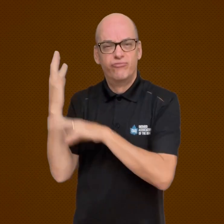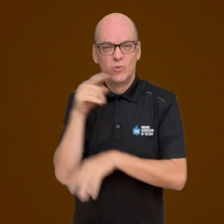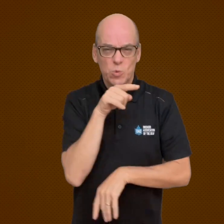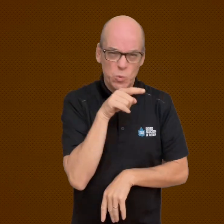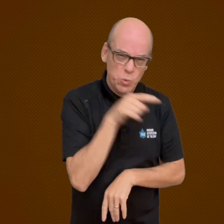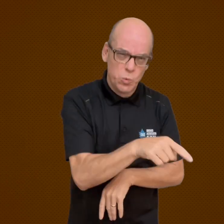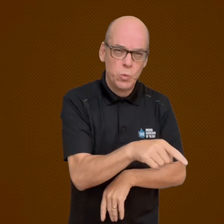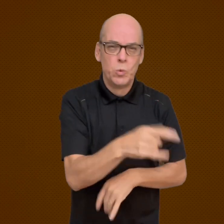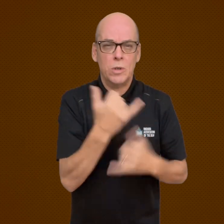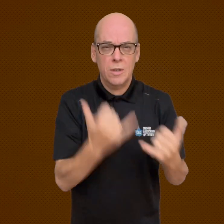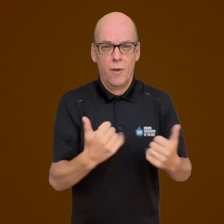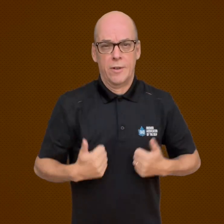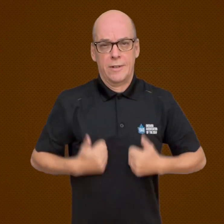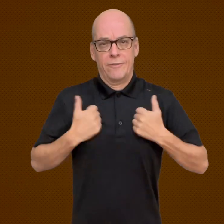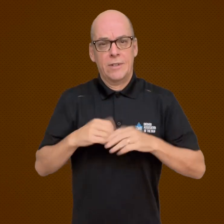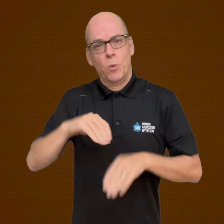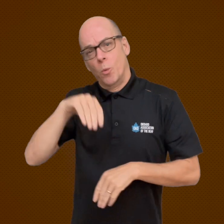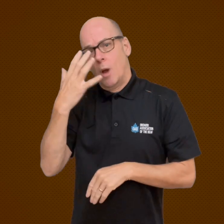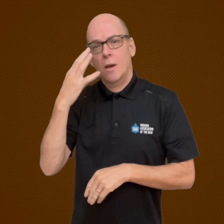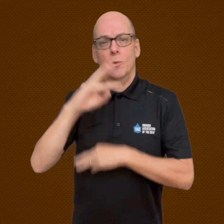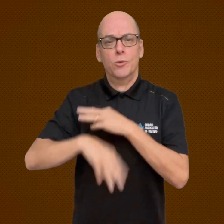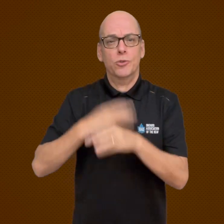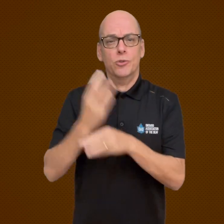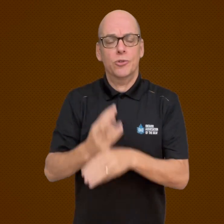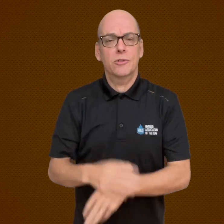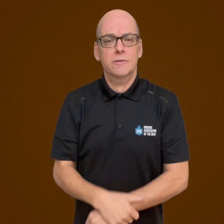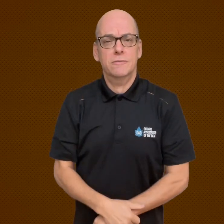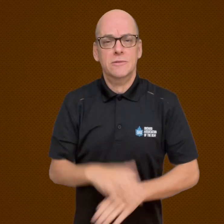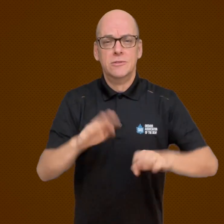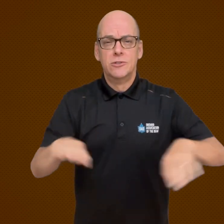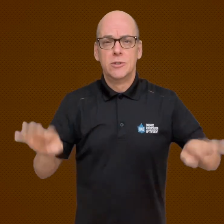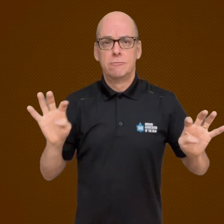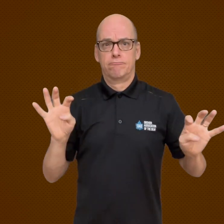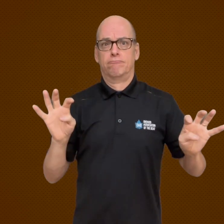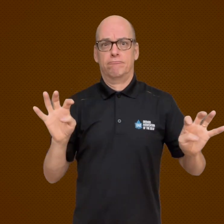they were forced to live in a white world.